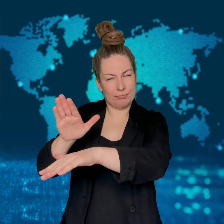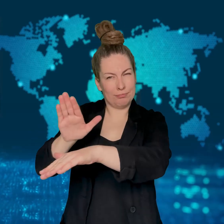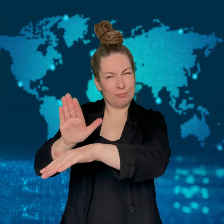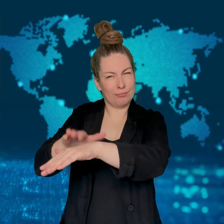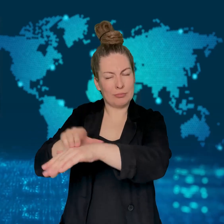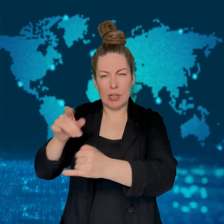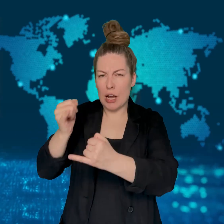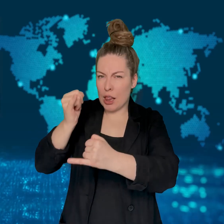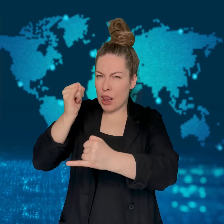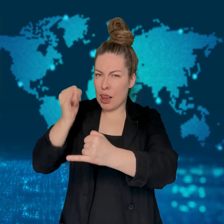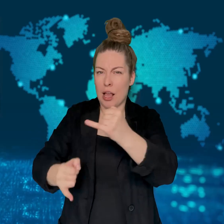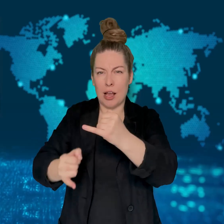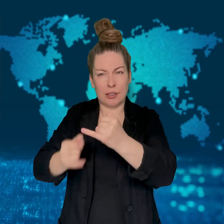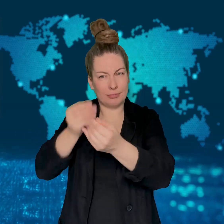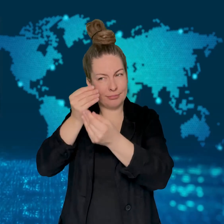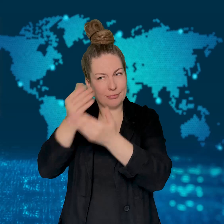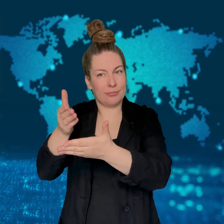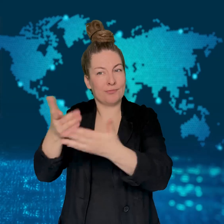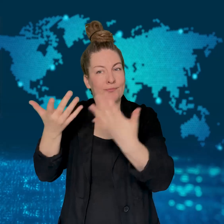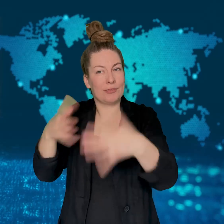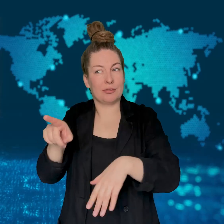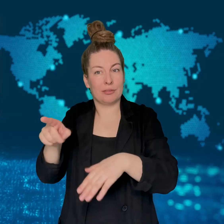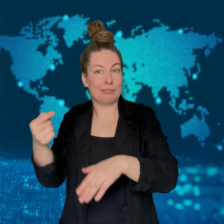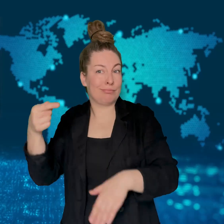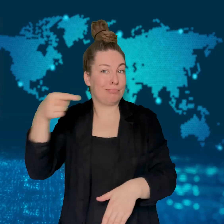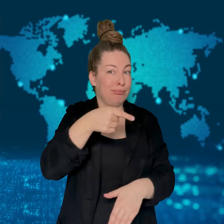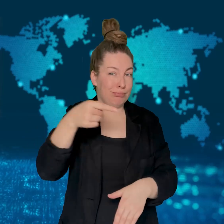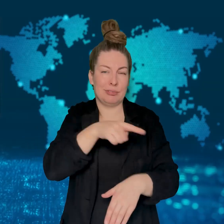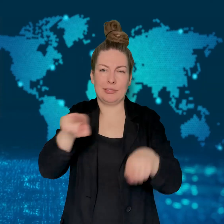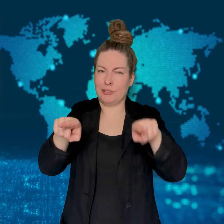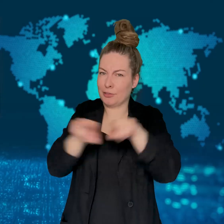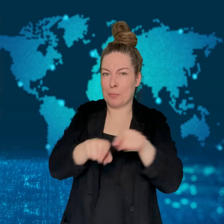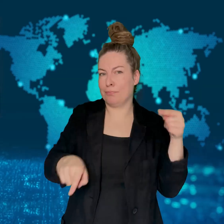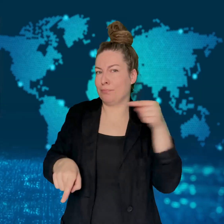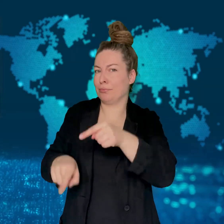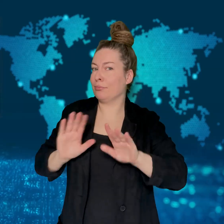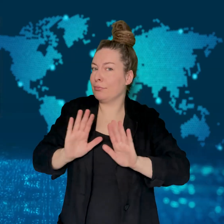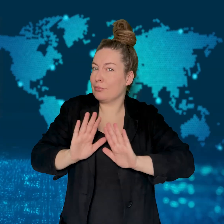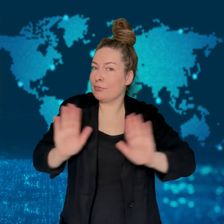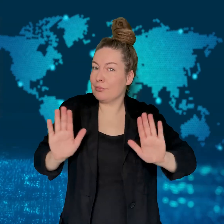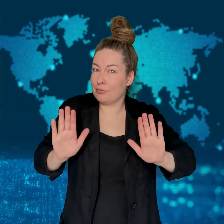over the past few weeks.